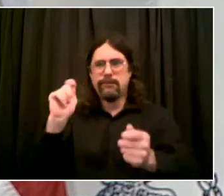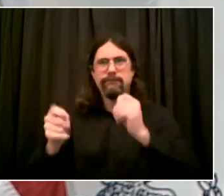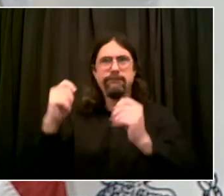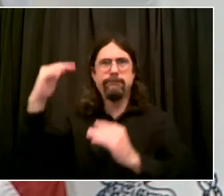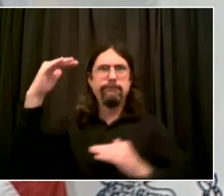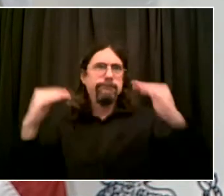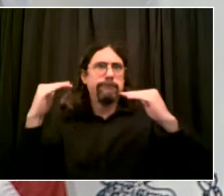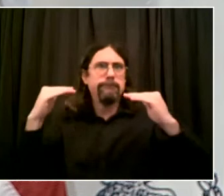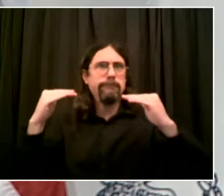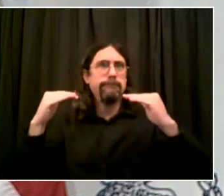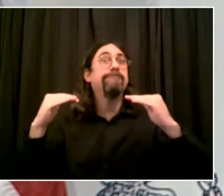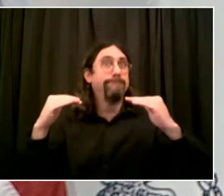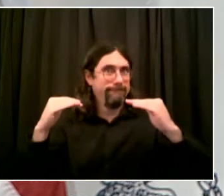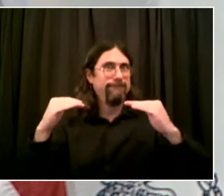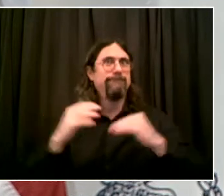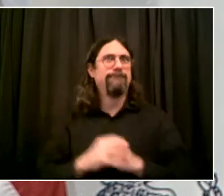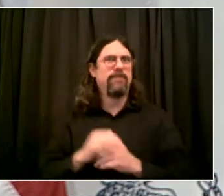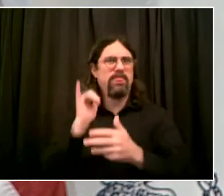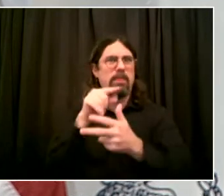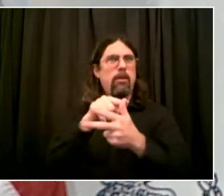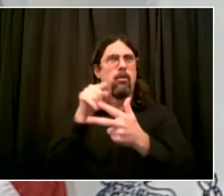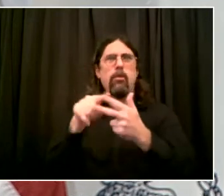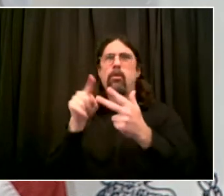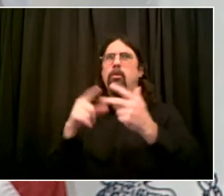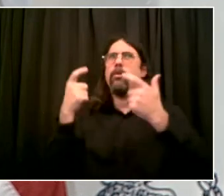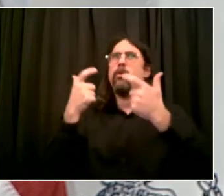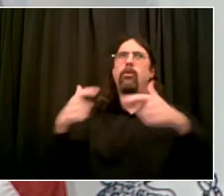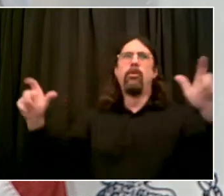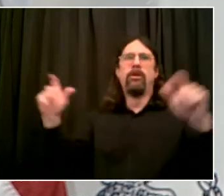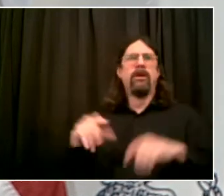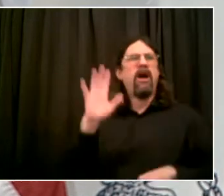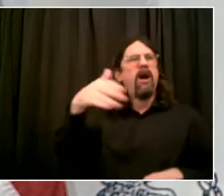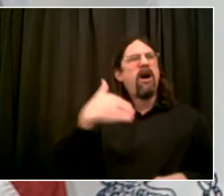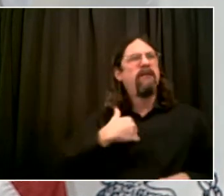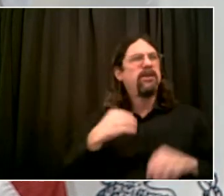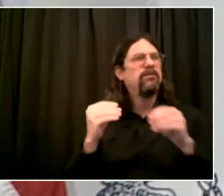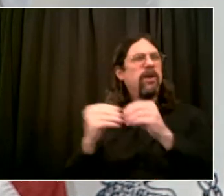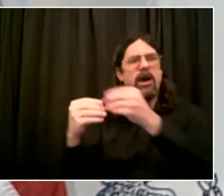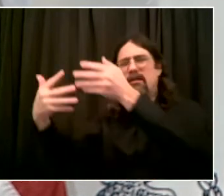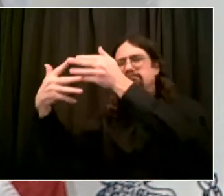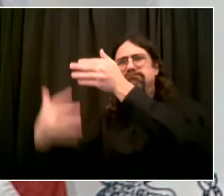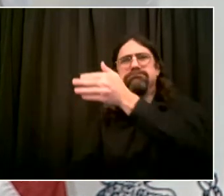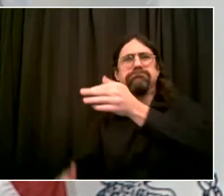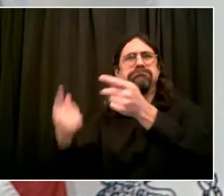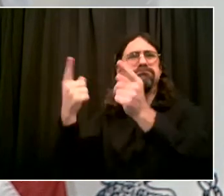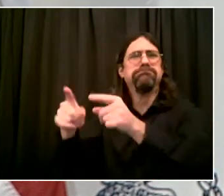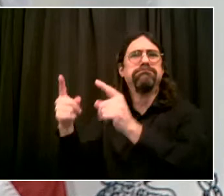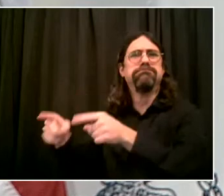THE CITIES OF THIS COUNTRY. THERE ARE SO MANY THINGS THAT HAPPEN JJSTU IN